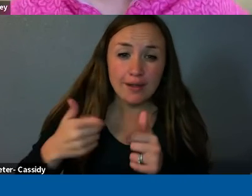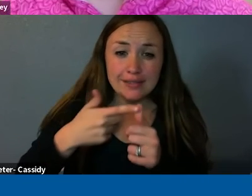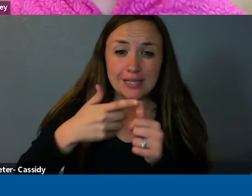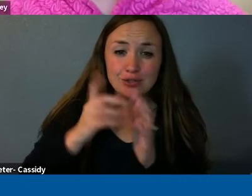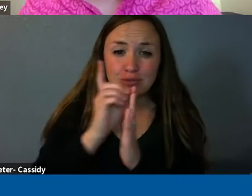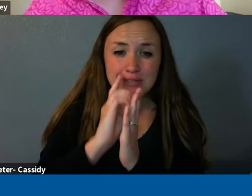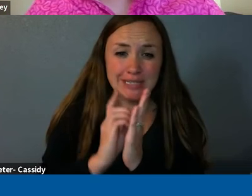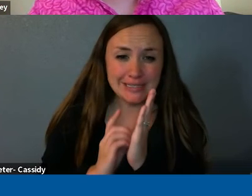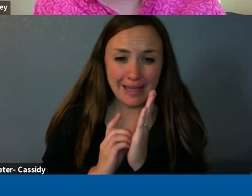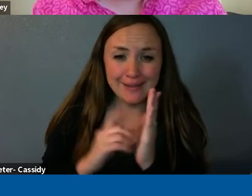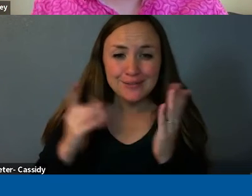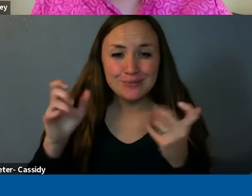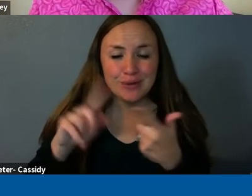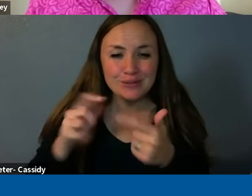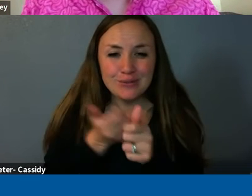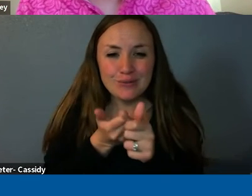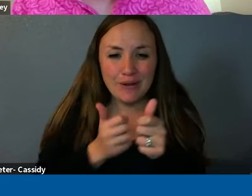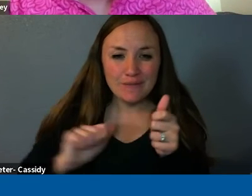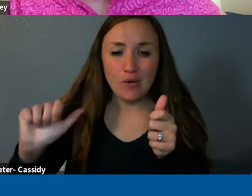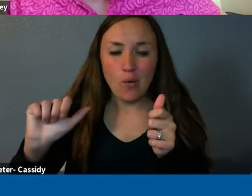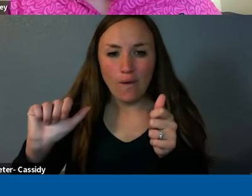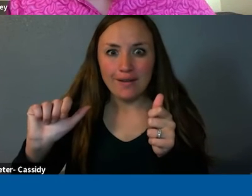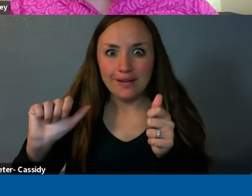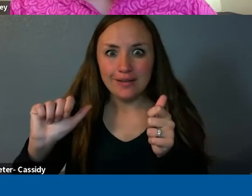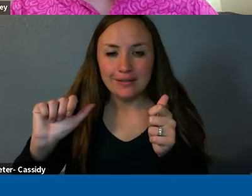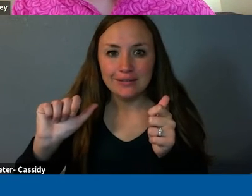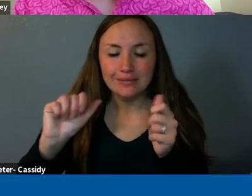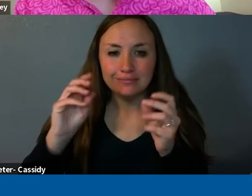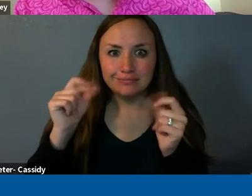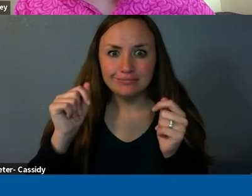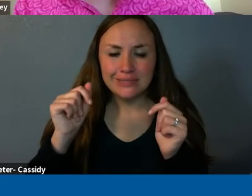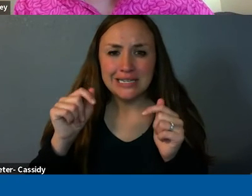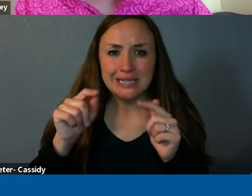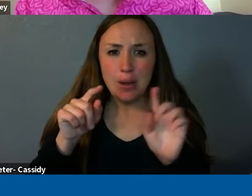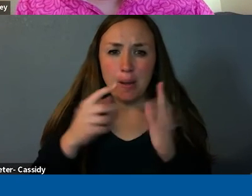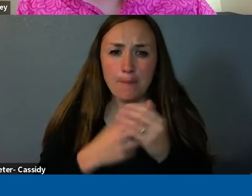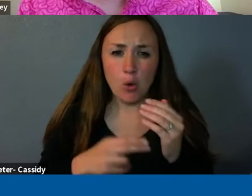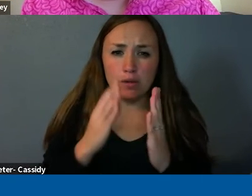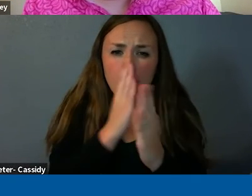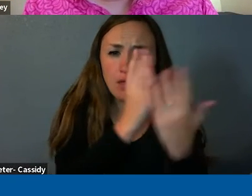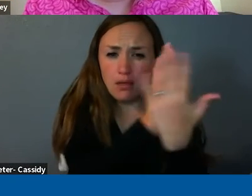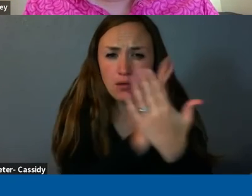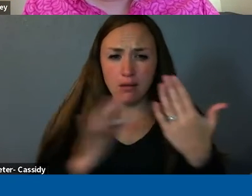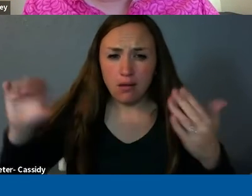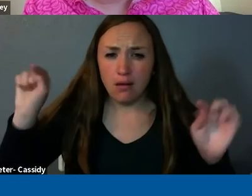you want to avoid those extreme values and then when high contrast mode is in play,